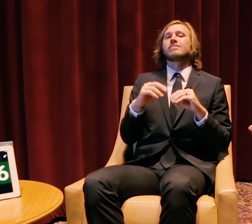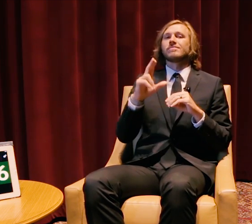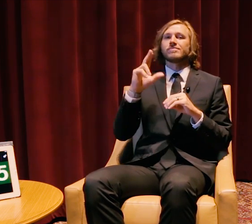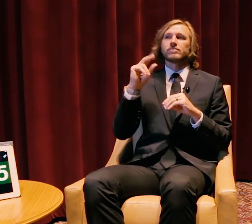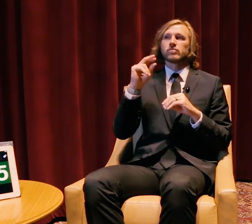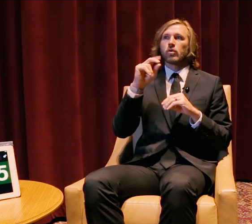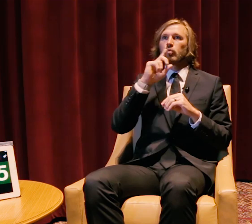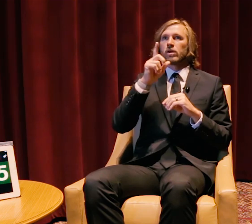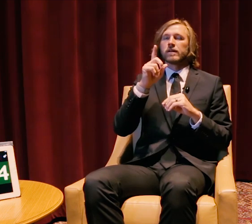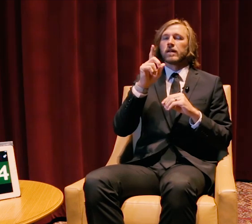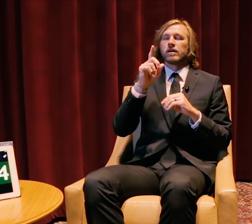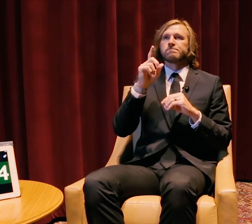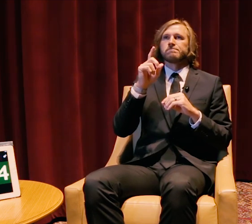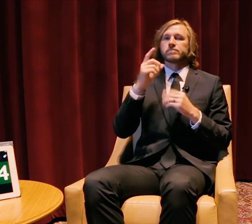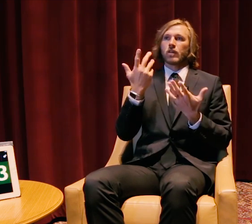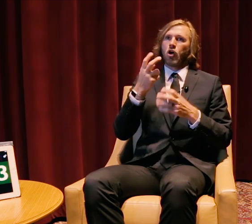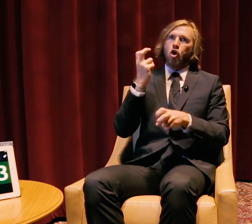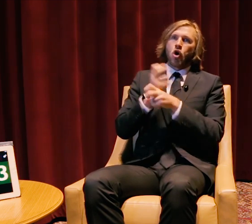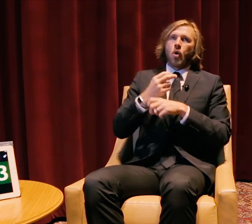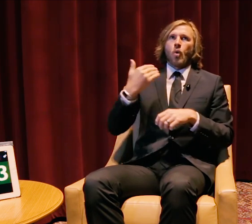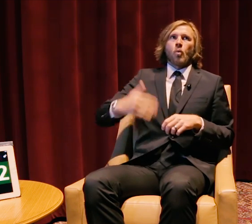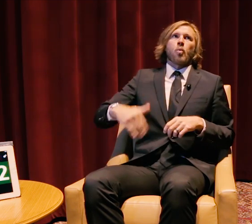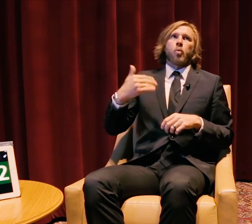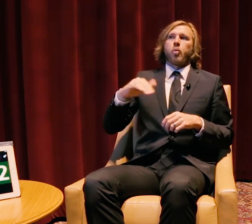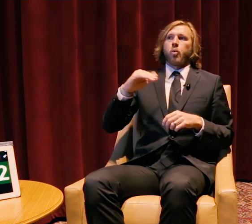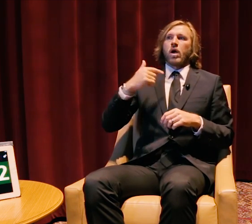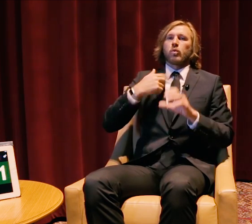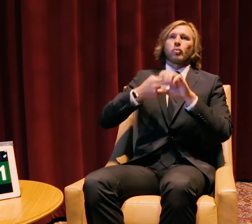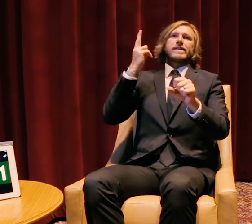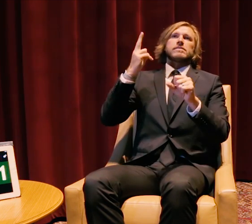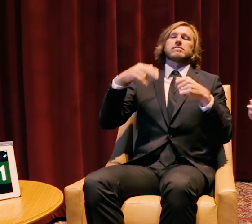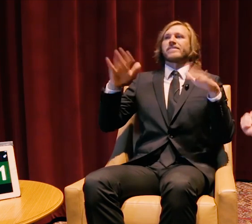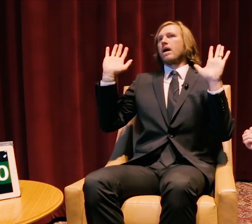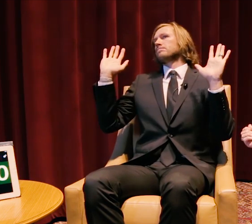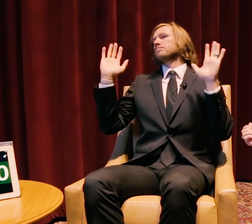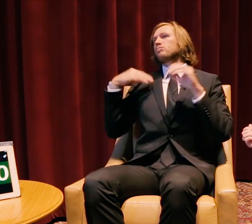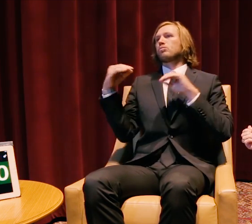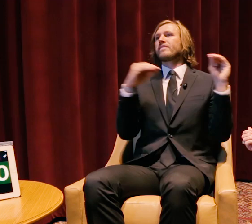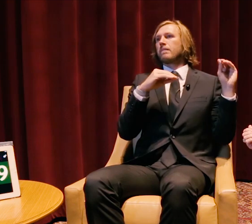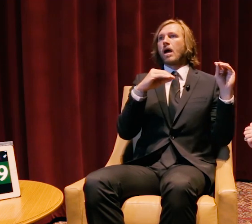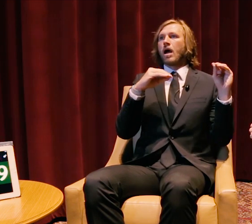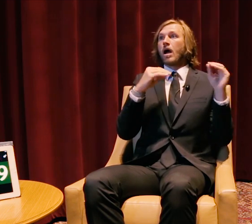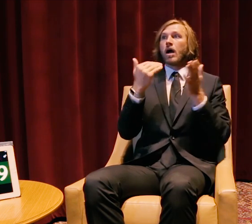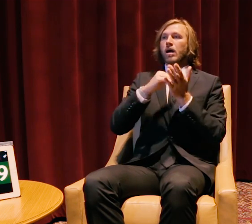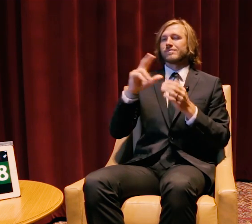It wasn't a case of, okay, this is hard, I'm going to quit, and I'm gonna move back and start over.